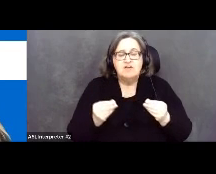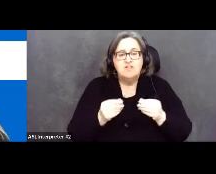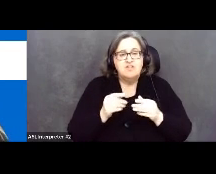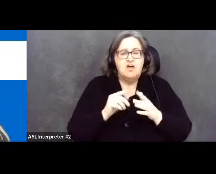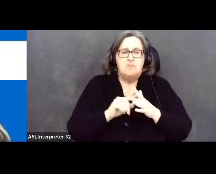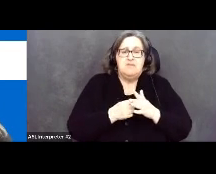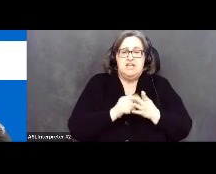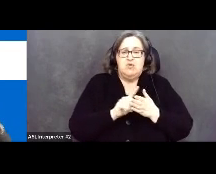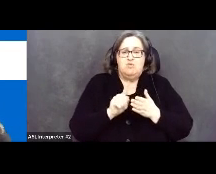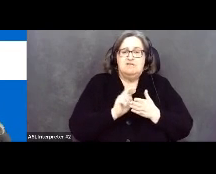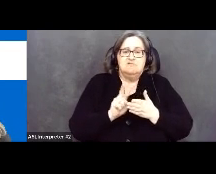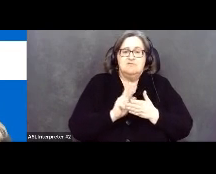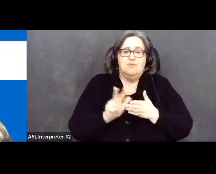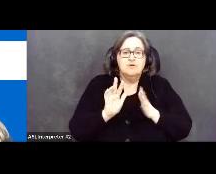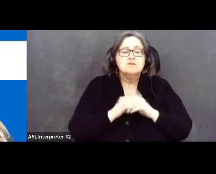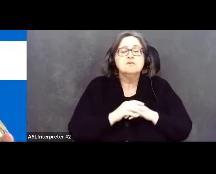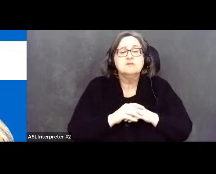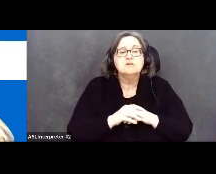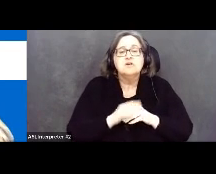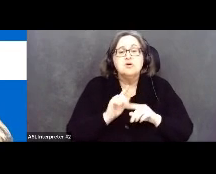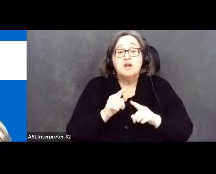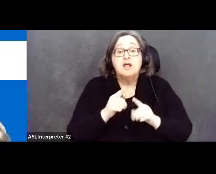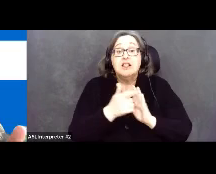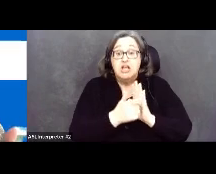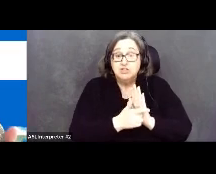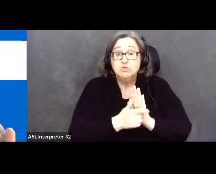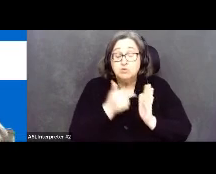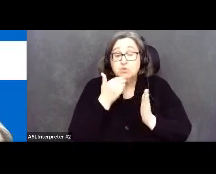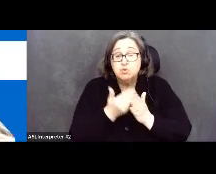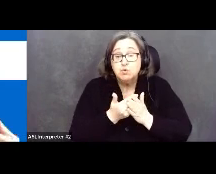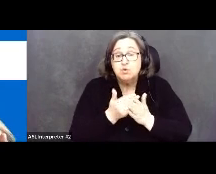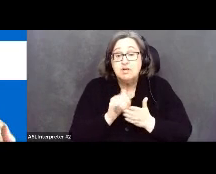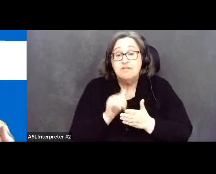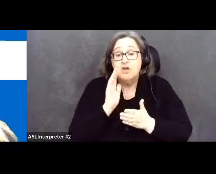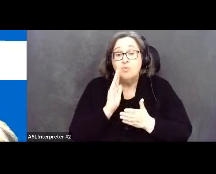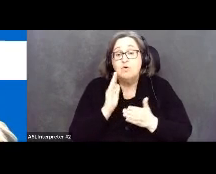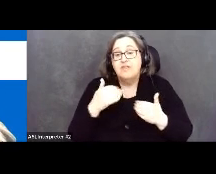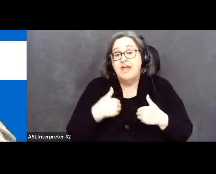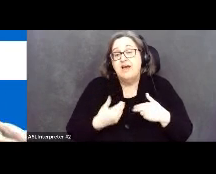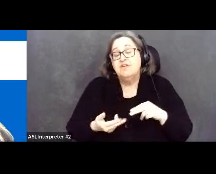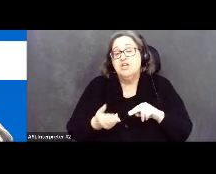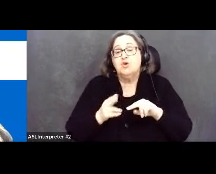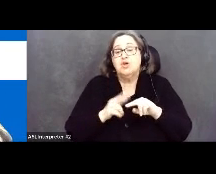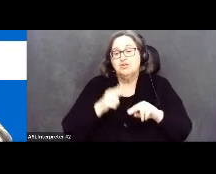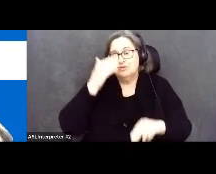However, legislation is good in that it does come with an increase in awareness.